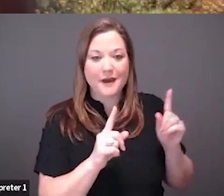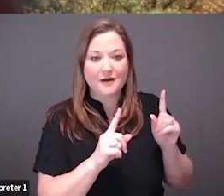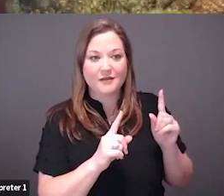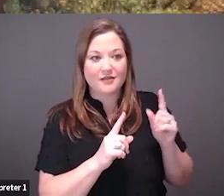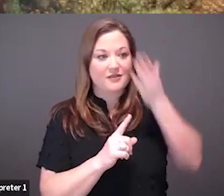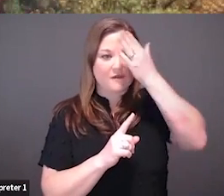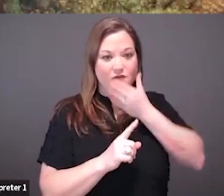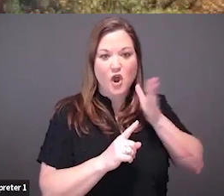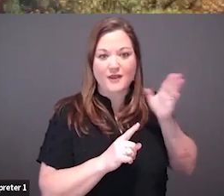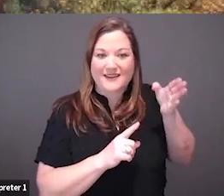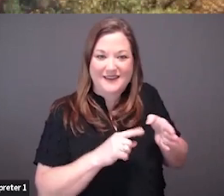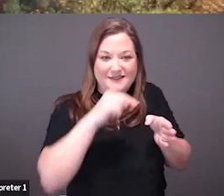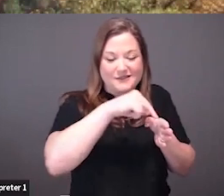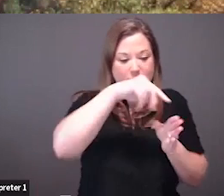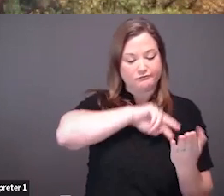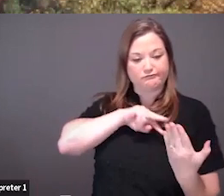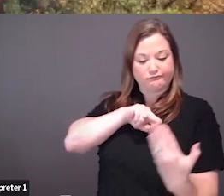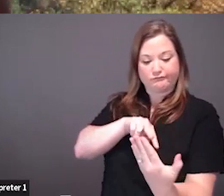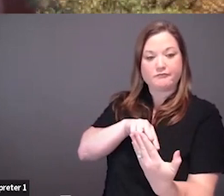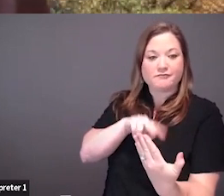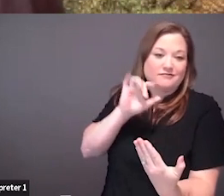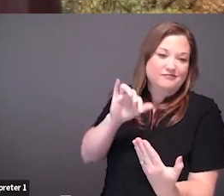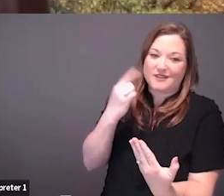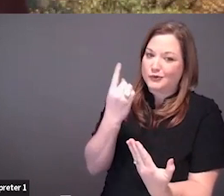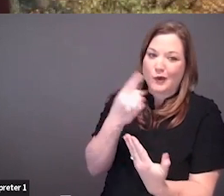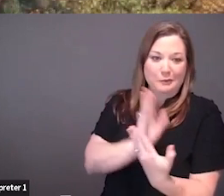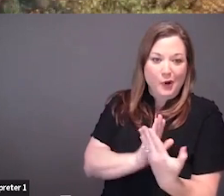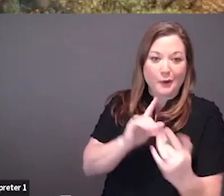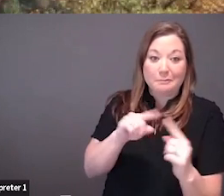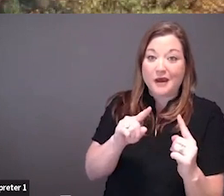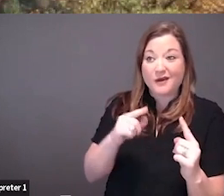We also need to pay attention to our plug-in admin in WordPress